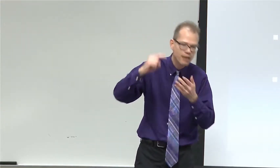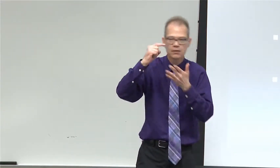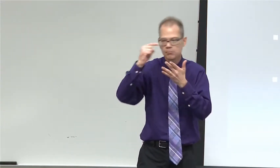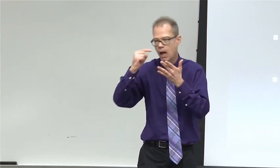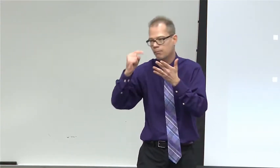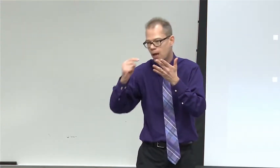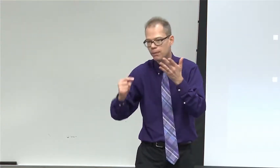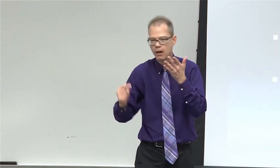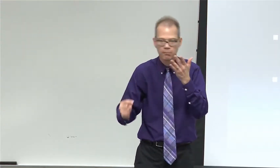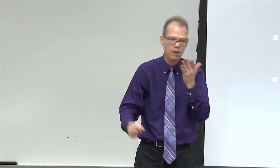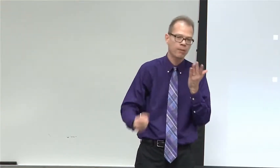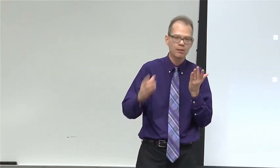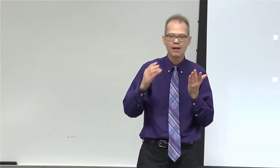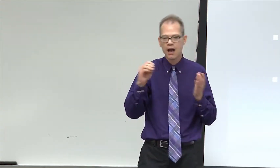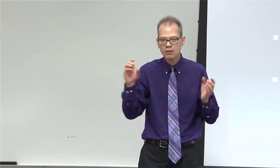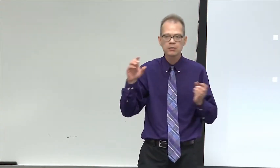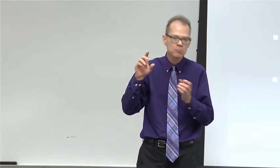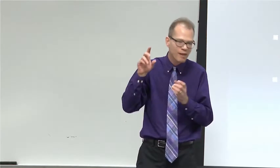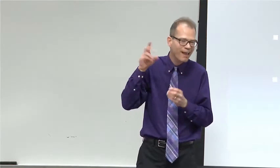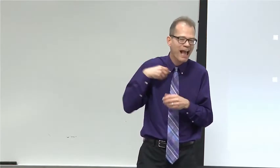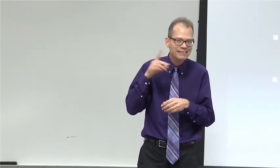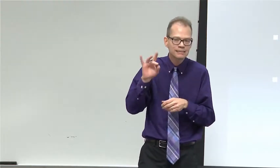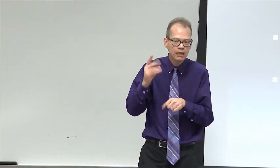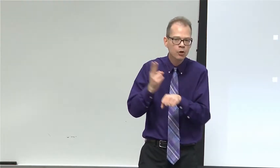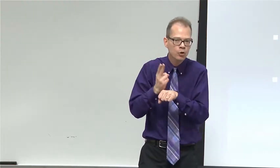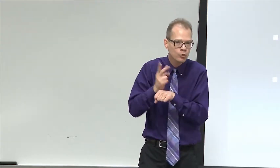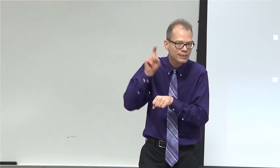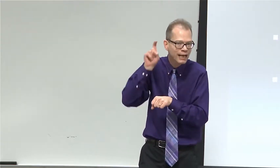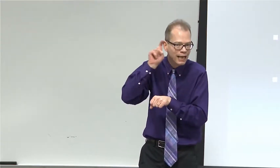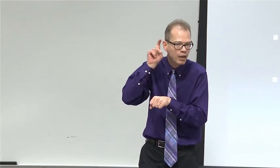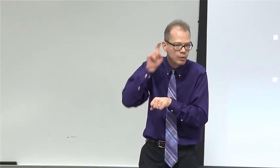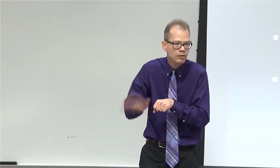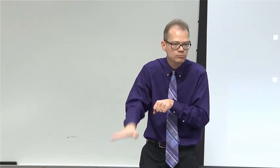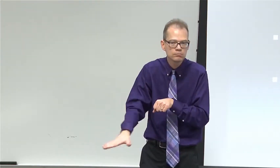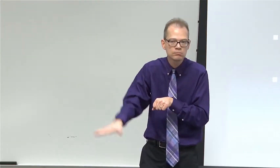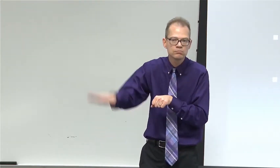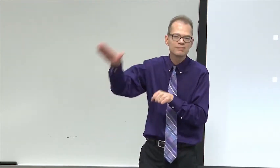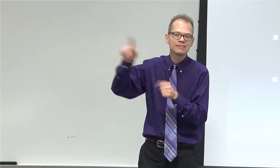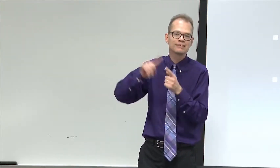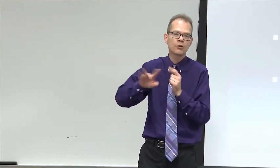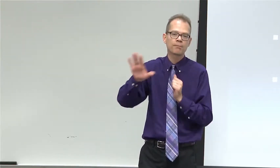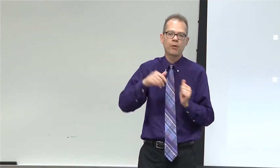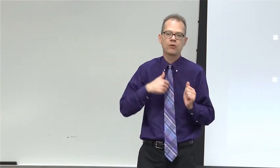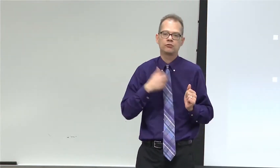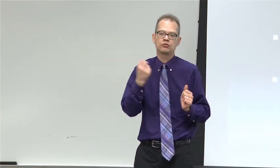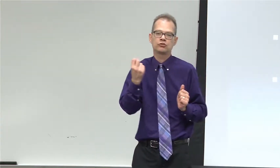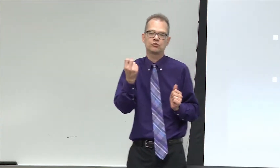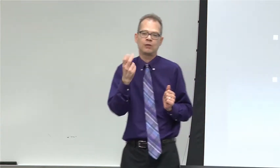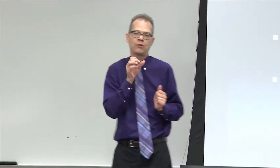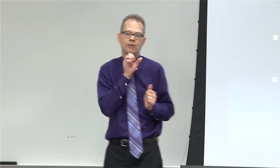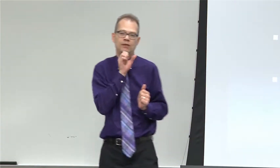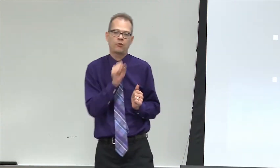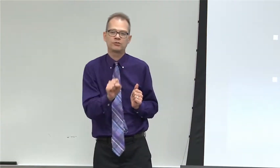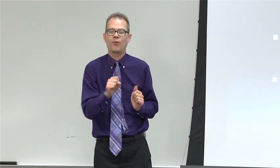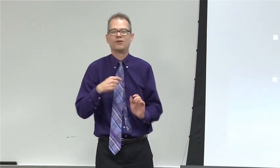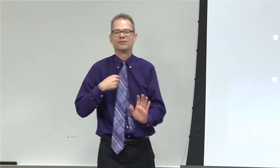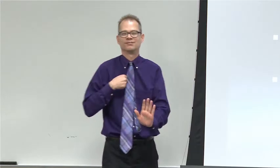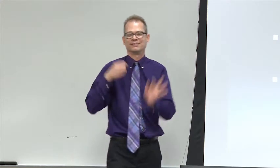were taken care of and such. And so I did use hearing aids as I was growing up until I was about 12 years old, at which point